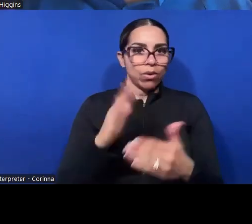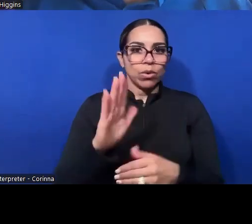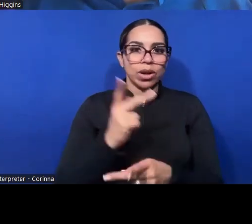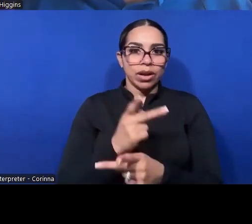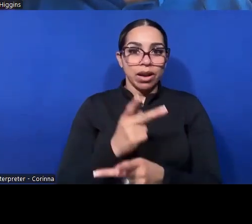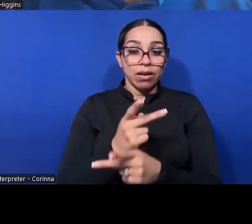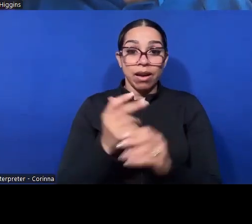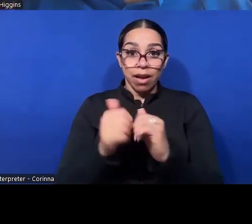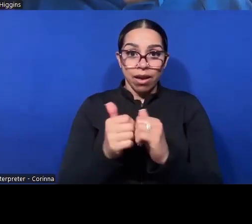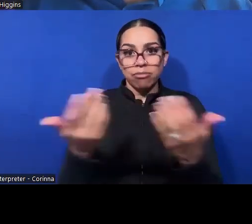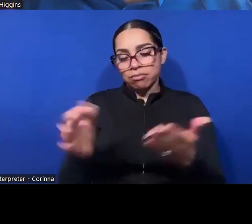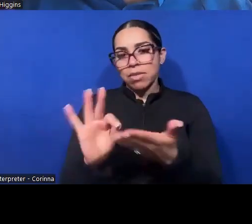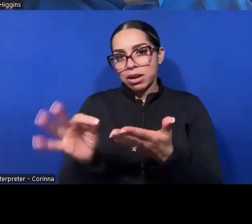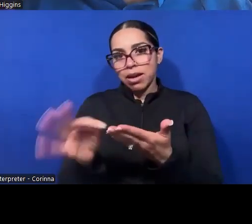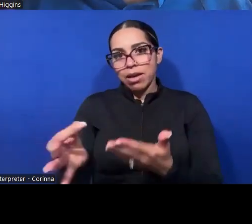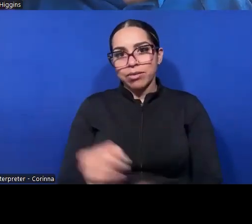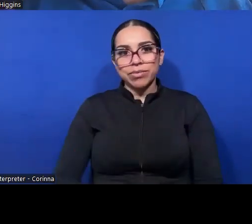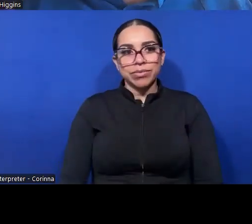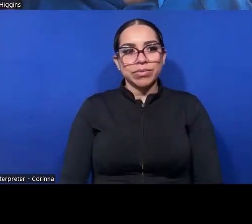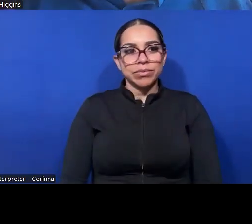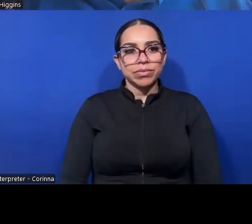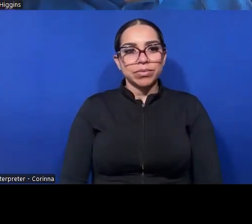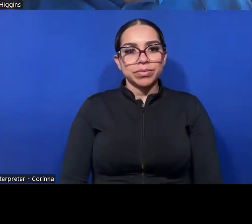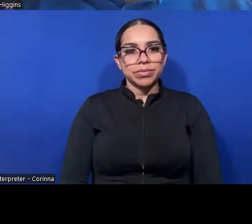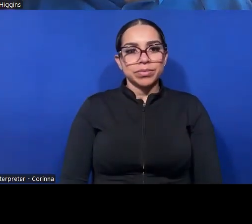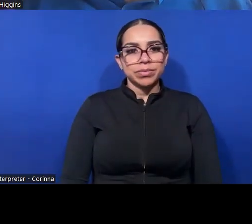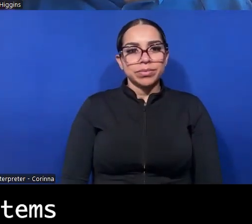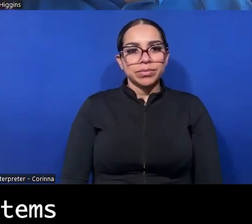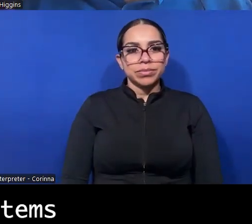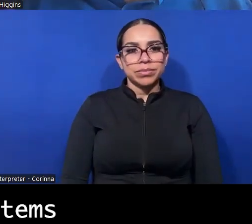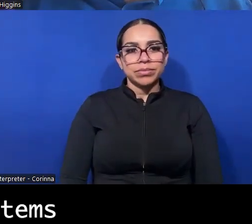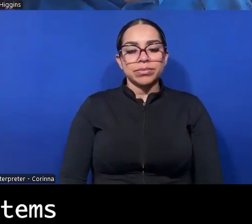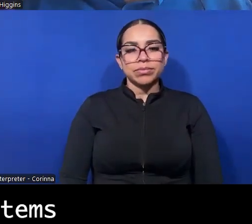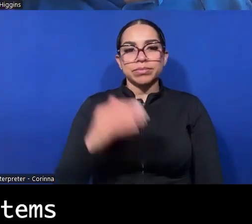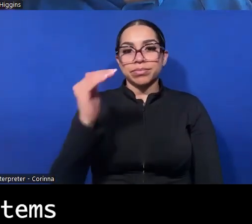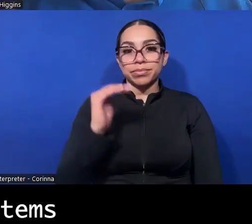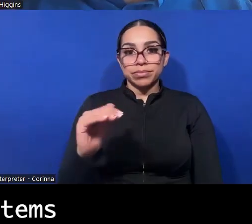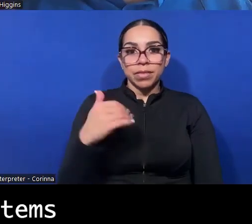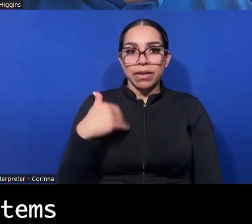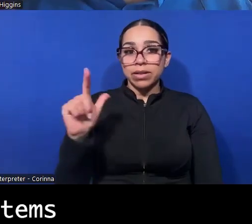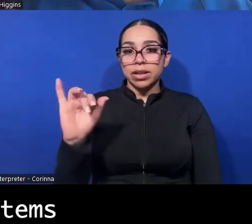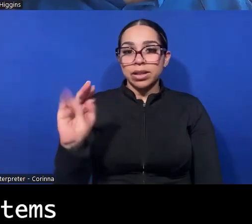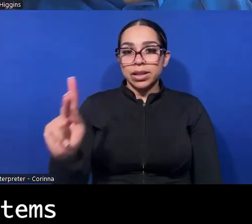And there is a link here to, the Medi-Cal Managed Care systems in California.